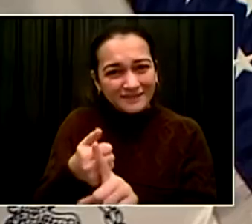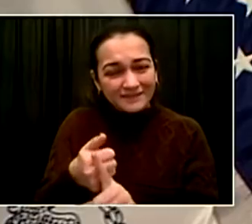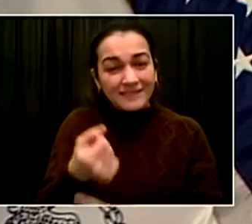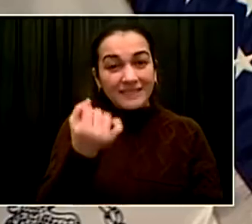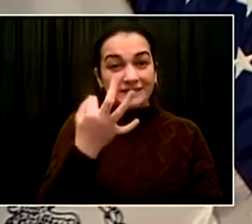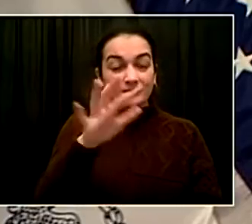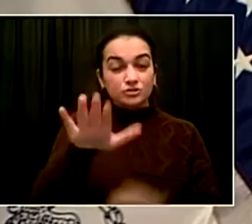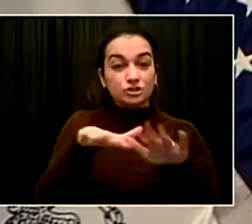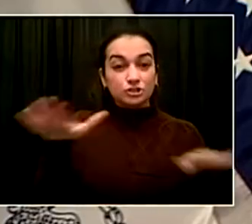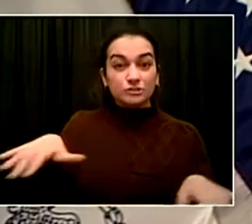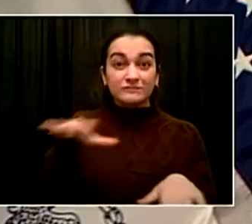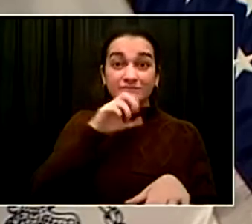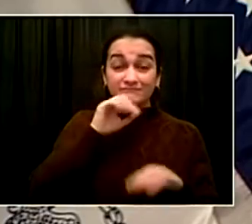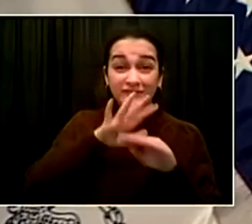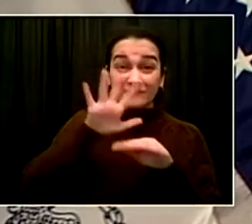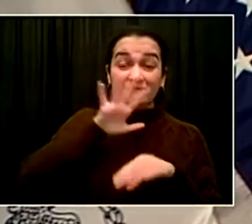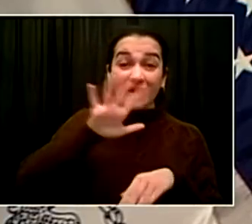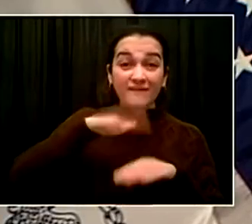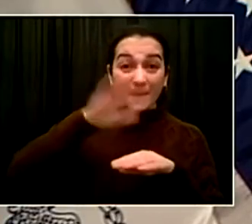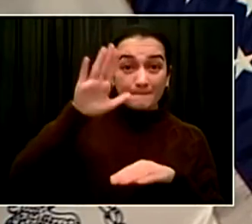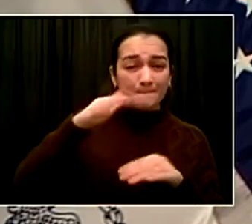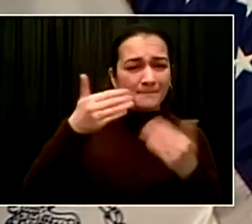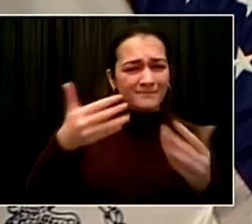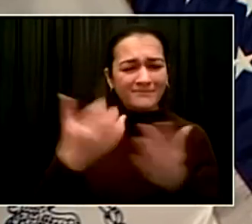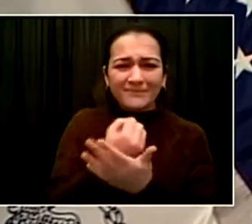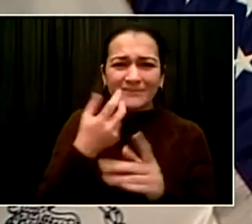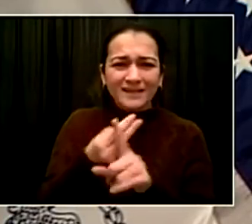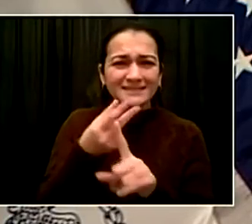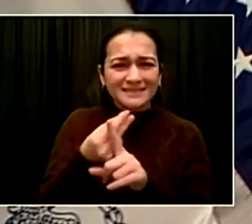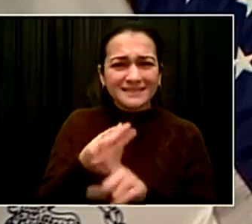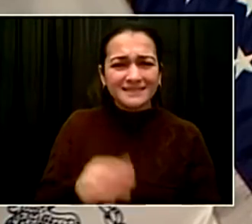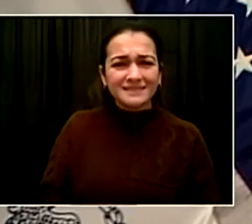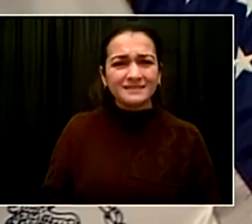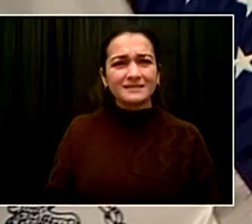IF YOUR YOUNGER CHILDREN HAVEN'T GOTTEN VACCINATED, WE NEED THEM TO NOW.